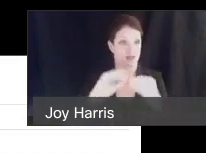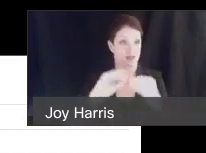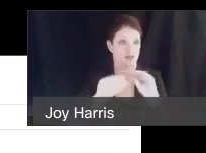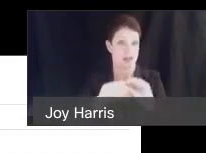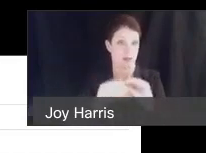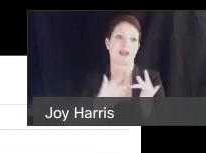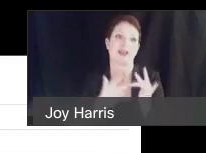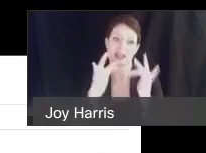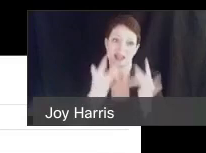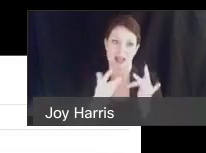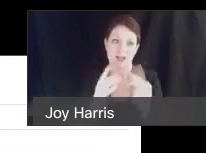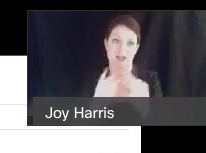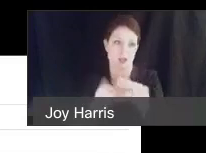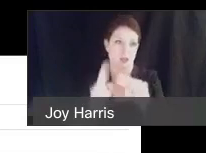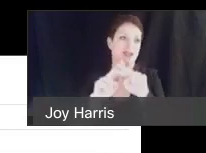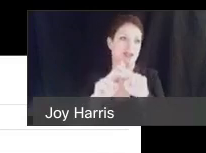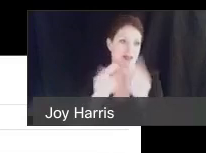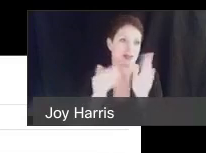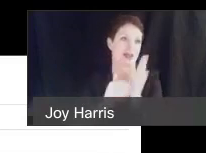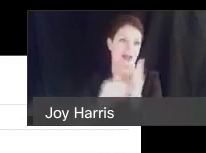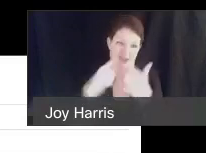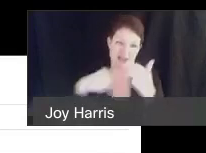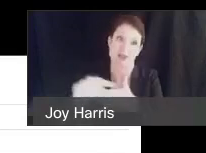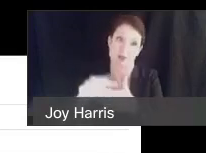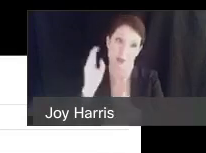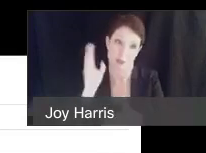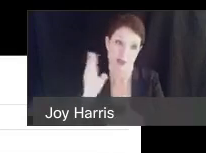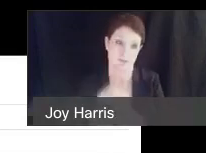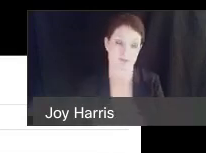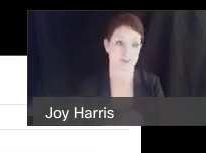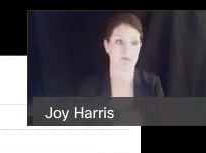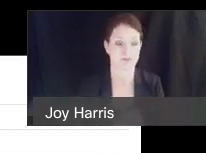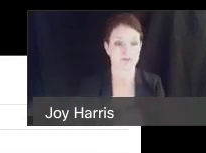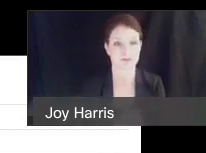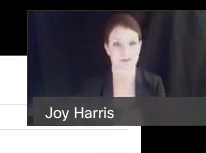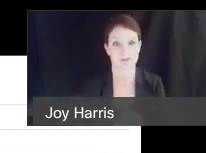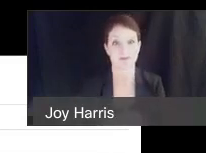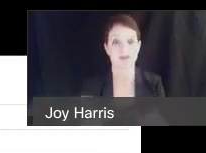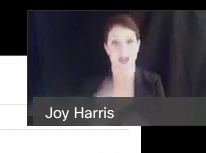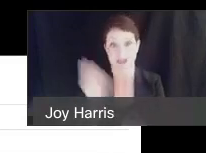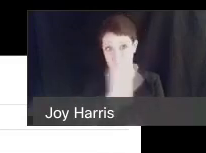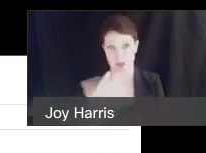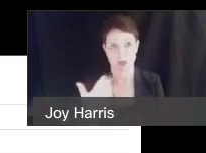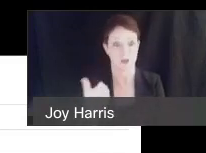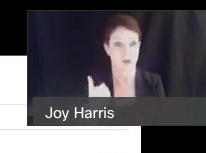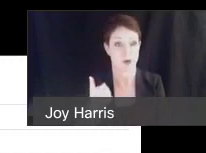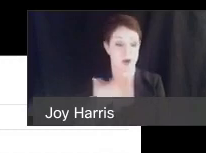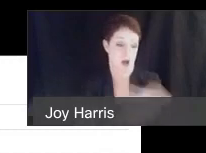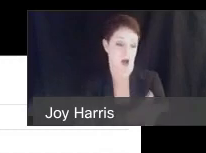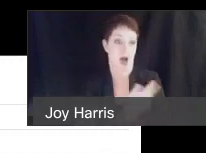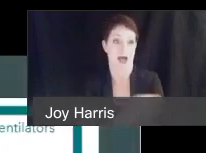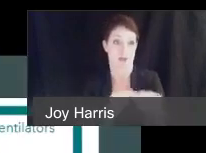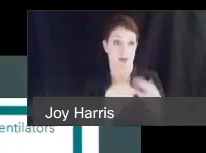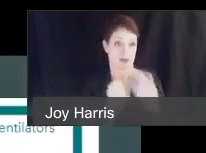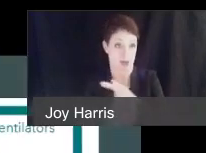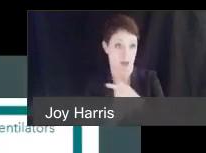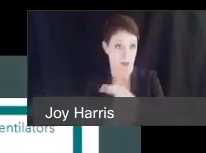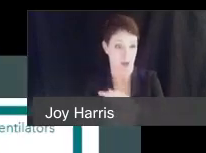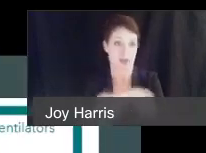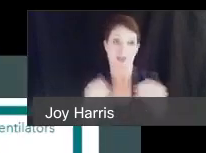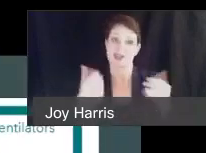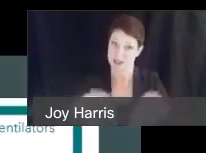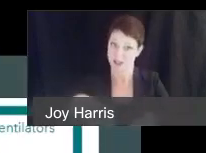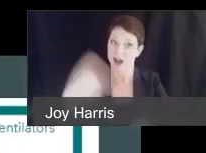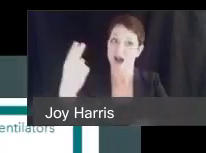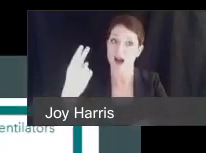to tick back up next week. As mentioned earlier, our hospitalizations continue to remain high but they